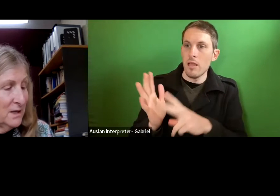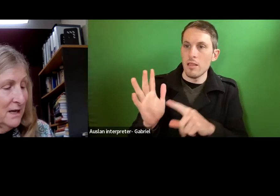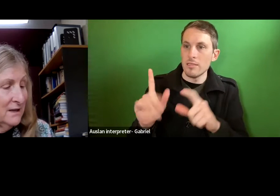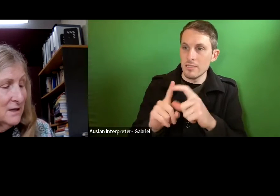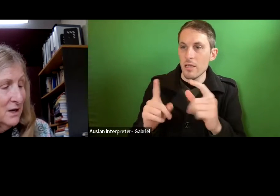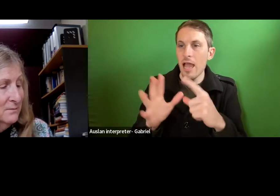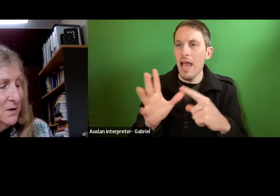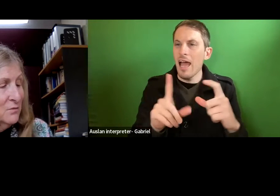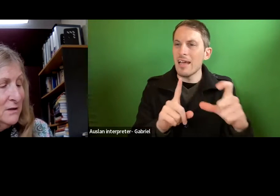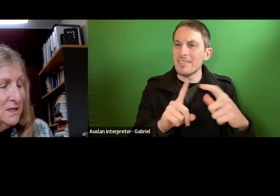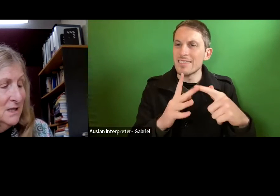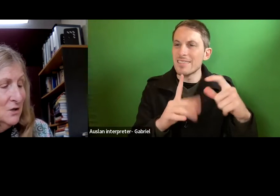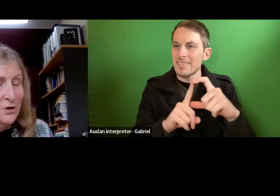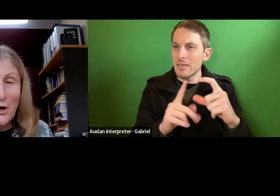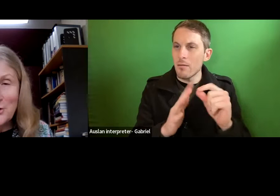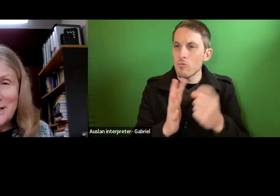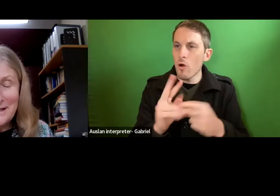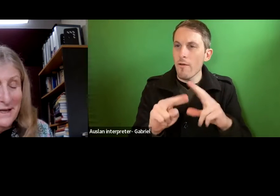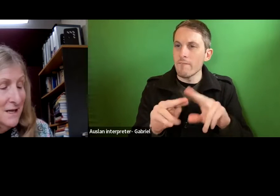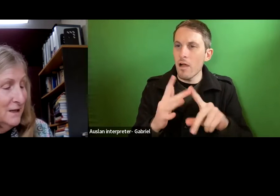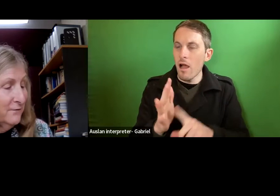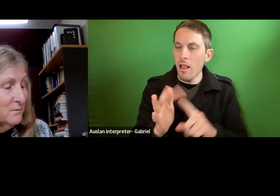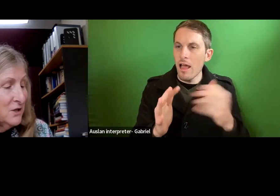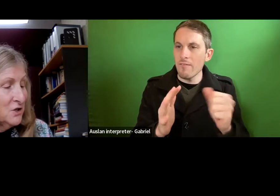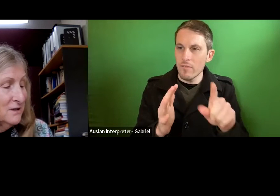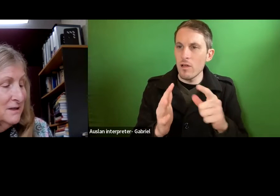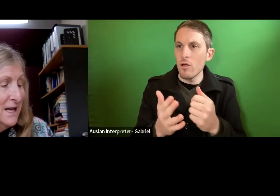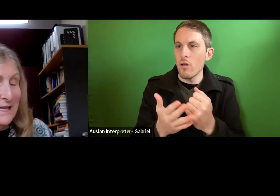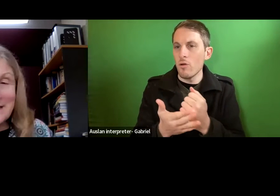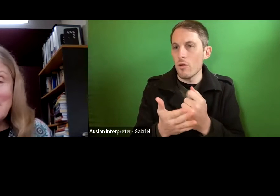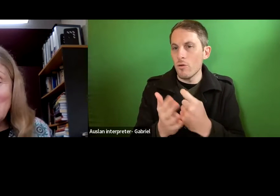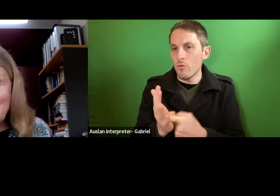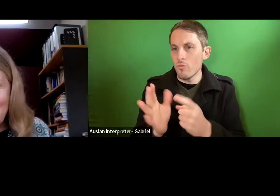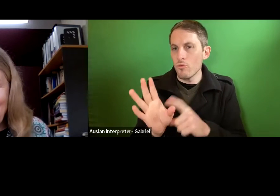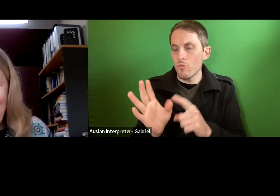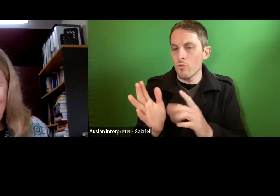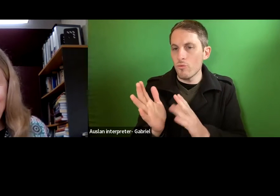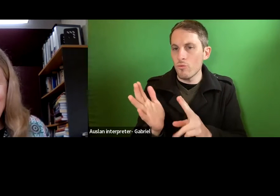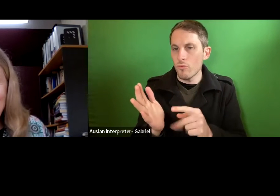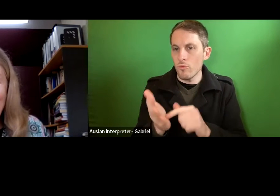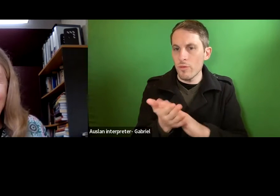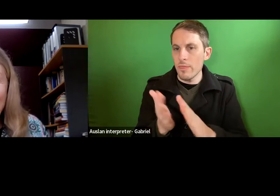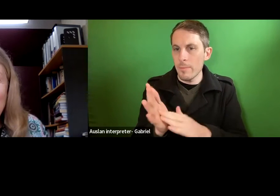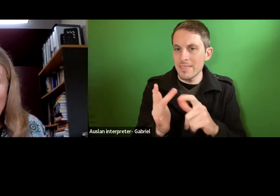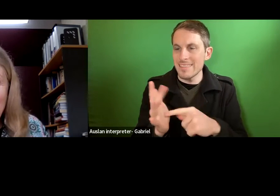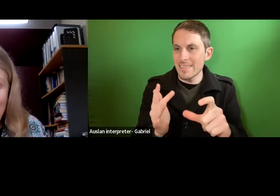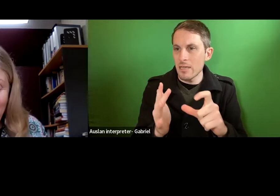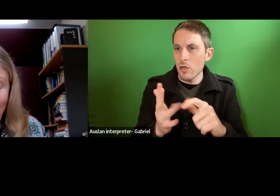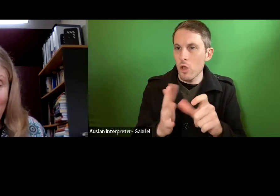we had arithmetic coding information and digit span as being four sub tests from